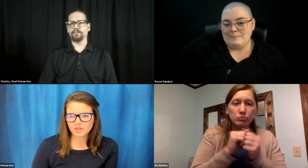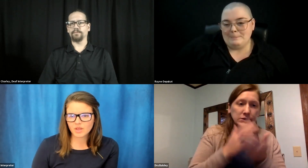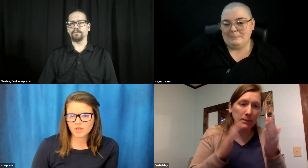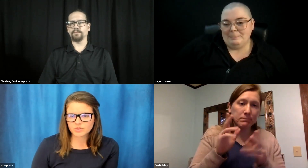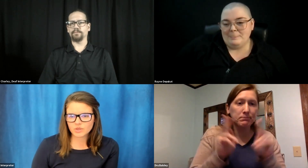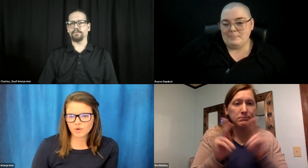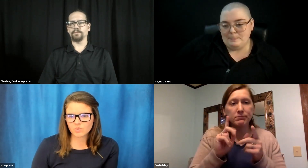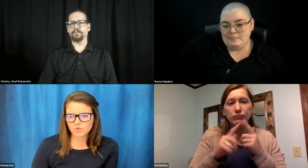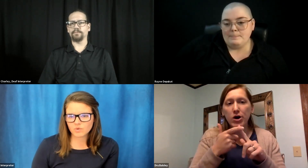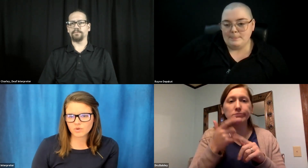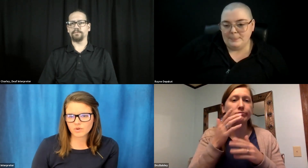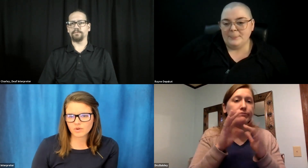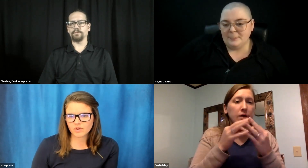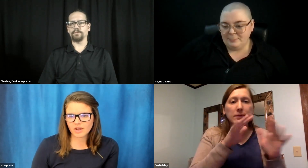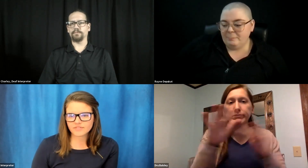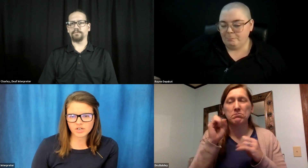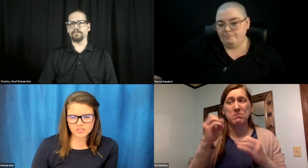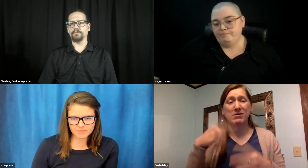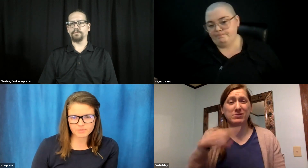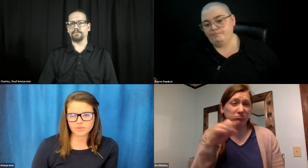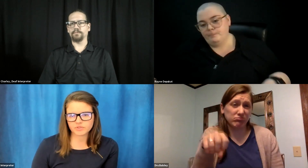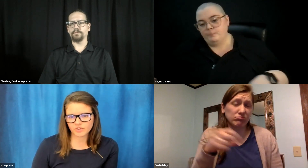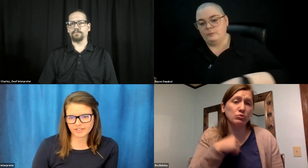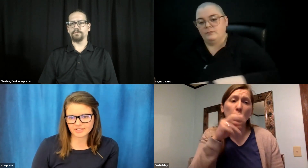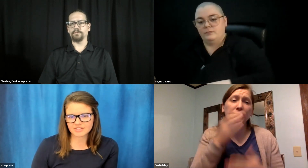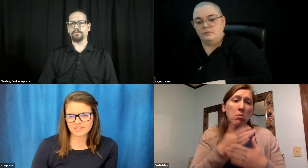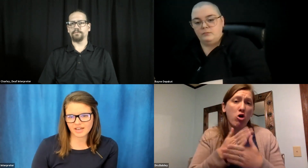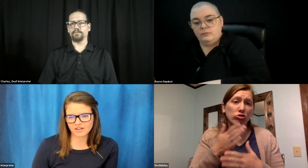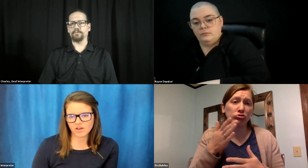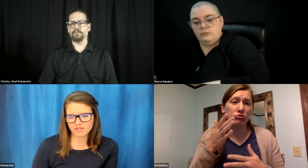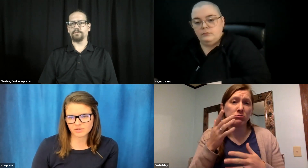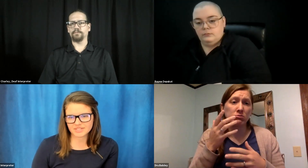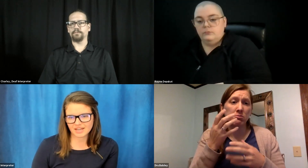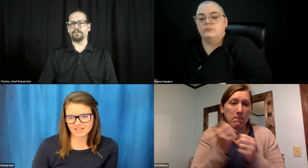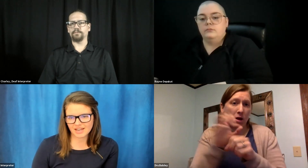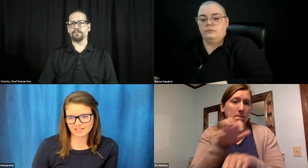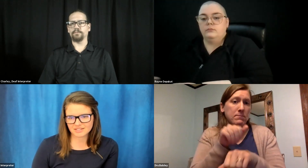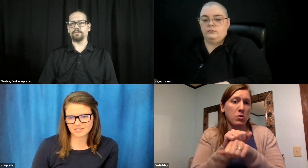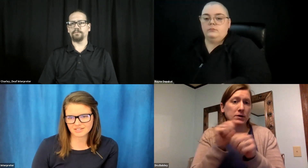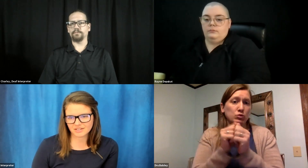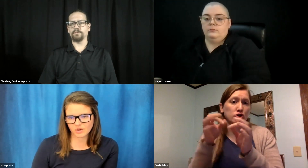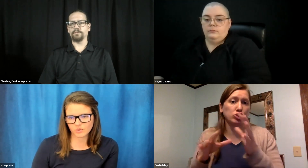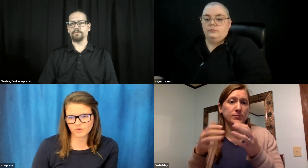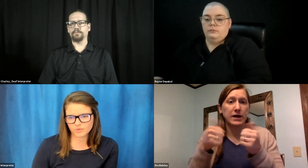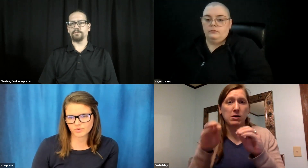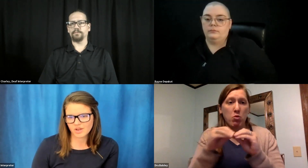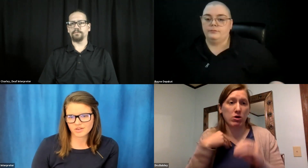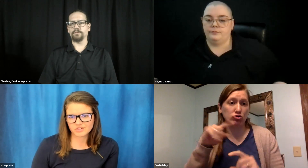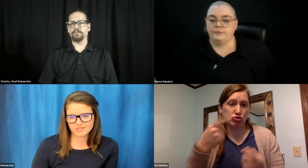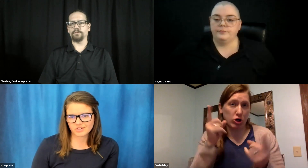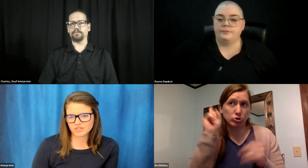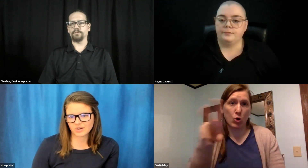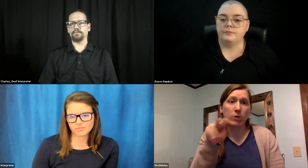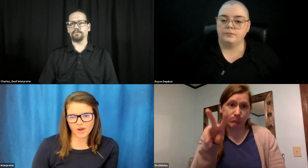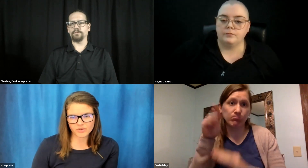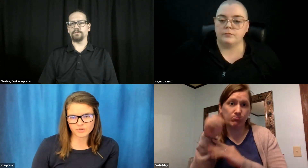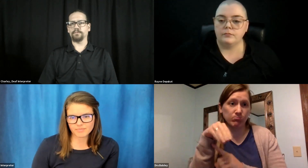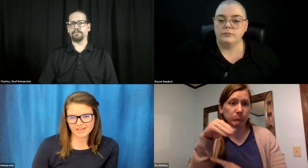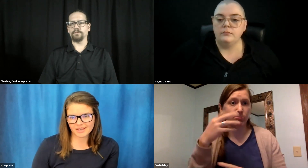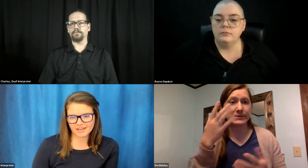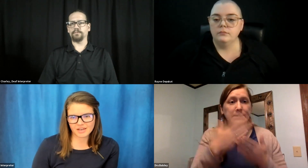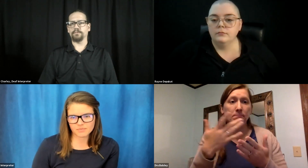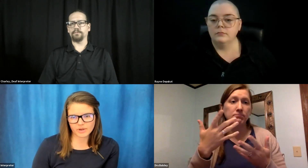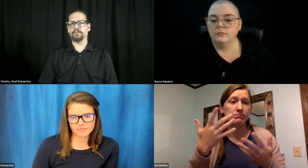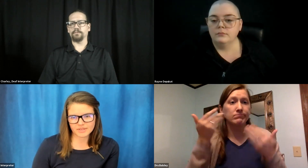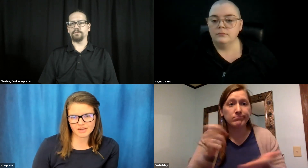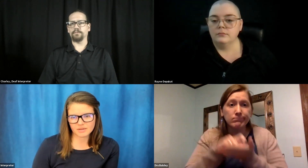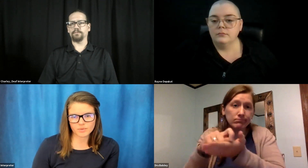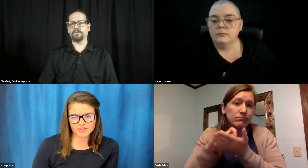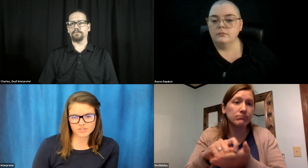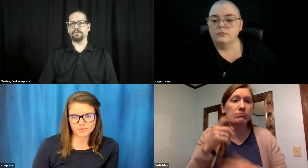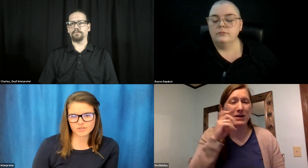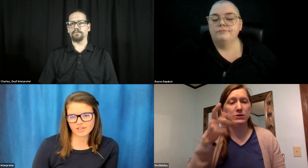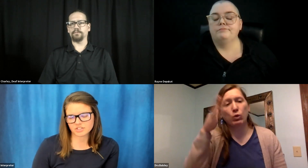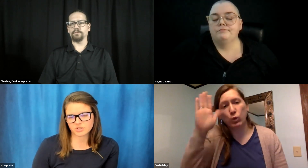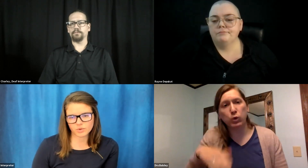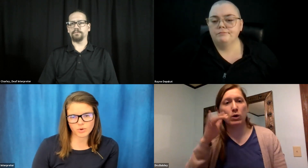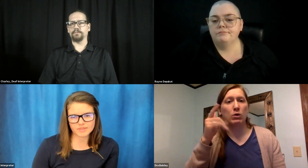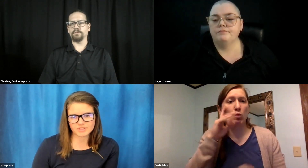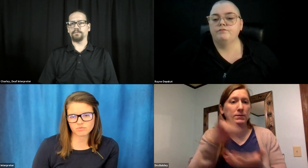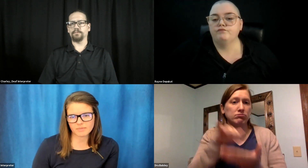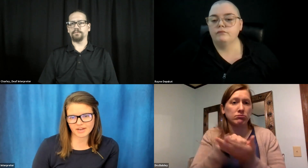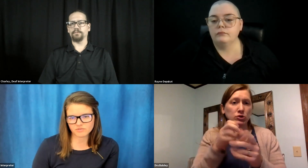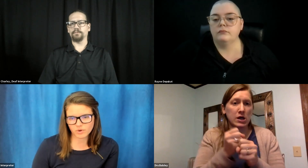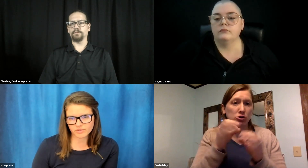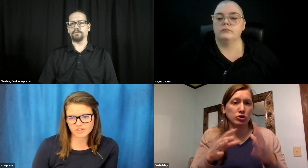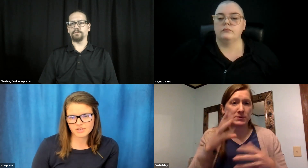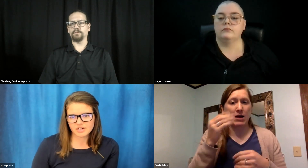So, I've talked to some people, friends and a lot of them say yes, you know, they don't bother making an appointment anymore with an interpreter they just go to appointments and right back and forth.